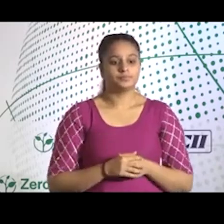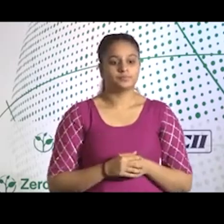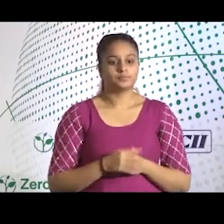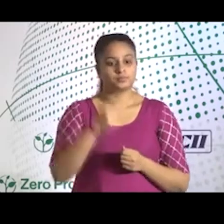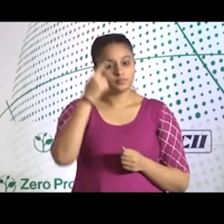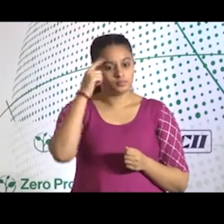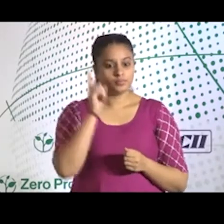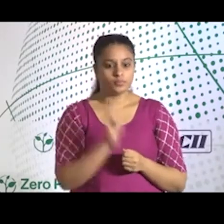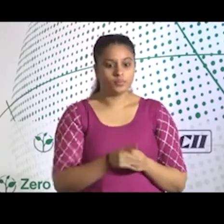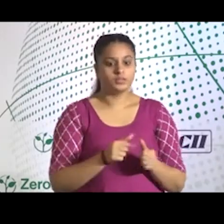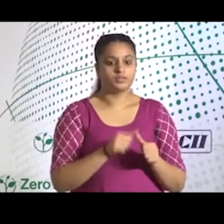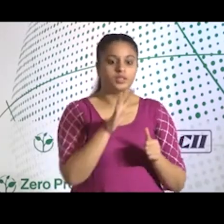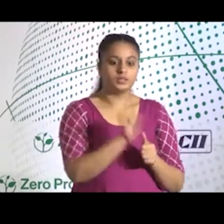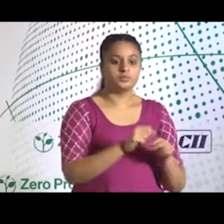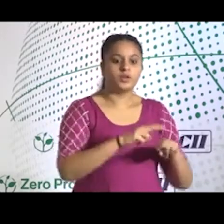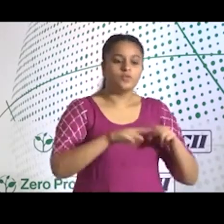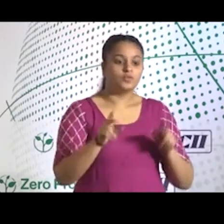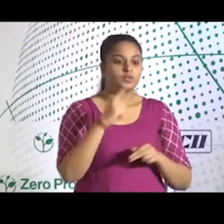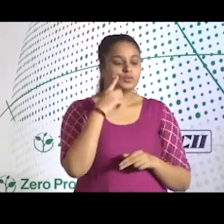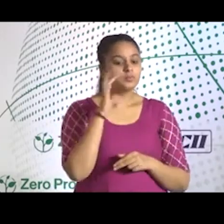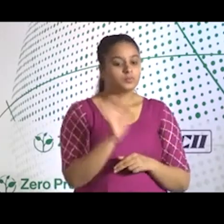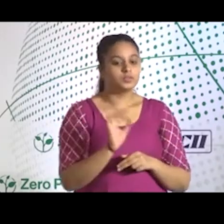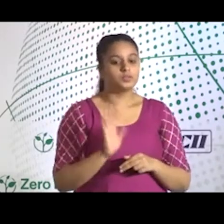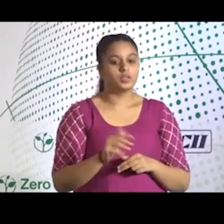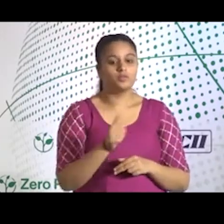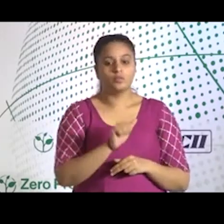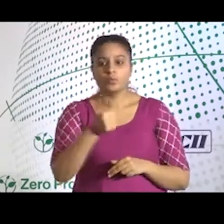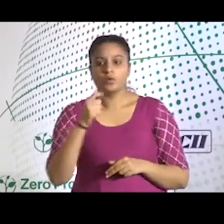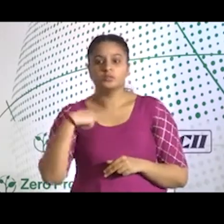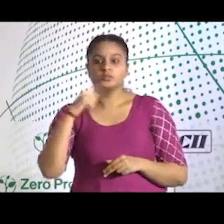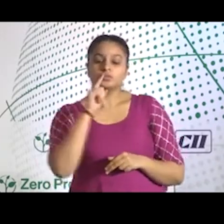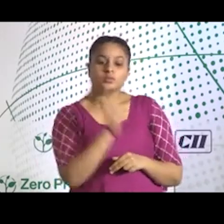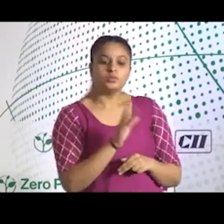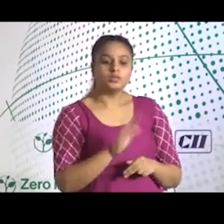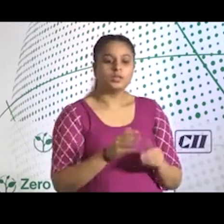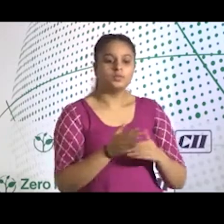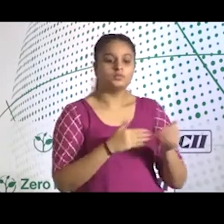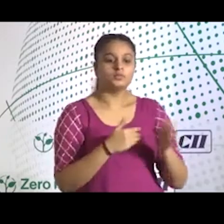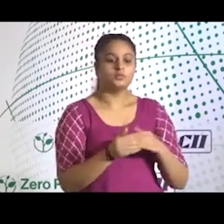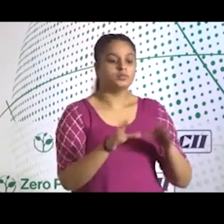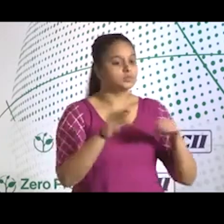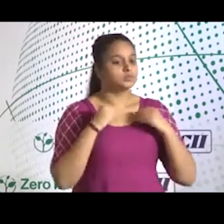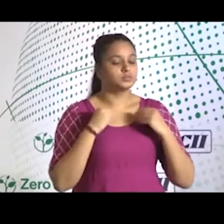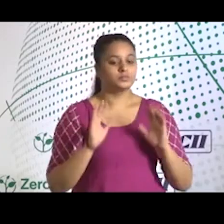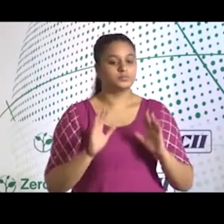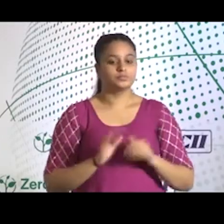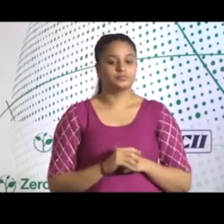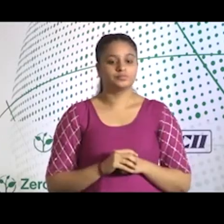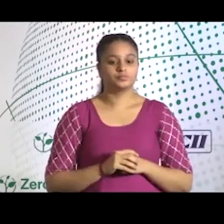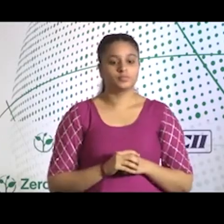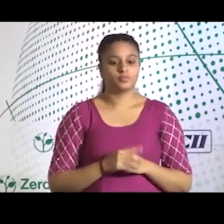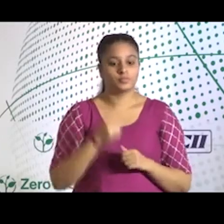we're willing to compromise in order to fit right. It means if a person who is deaf is participating